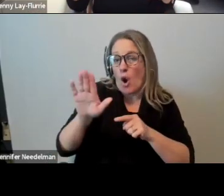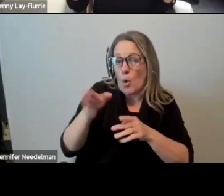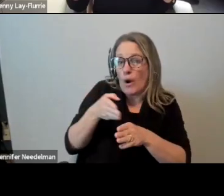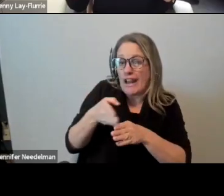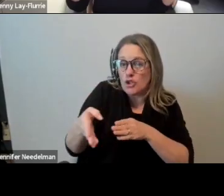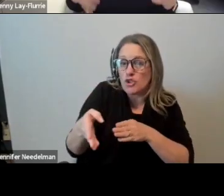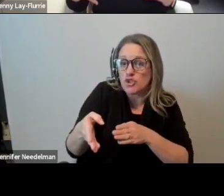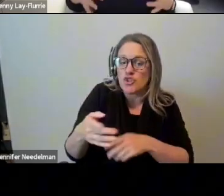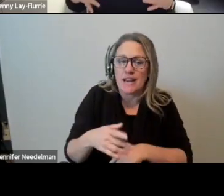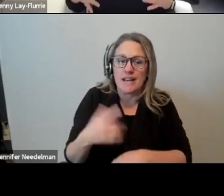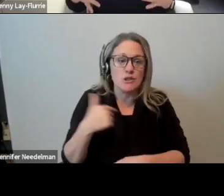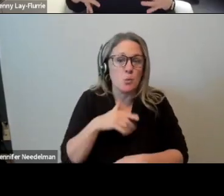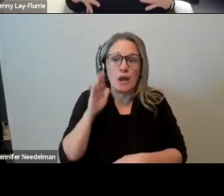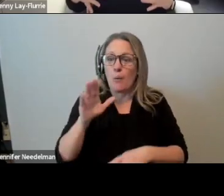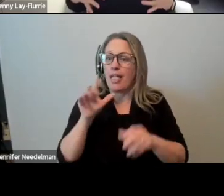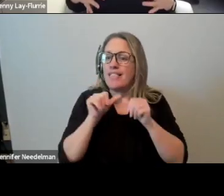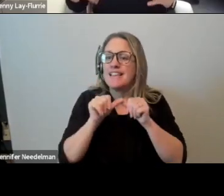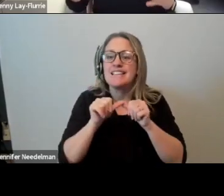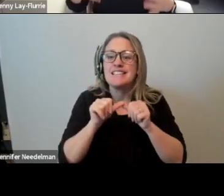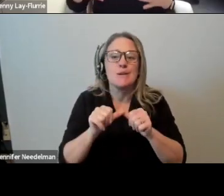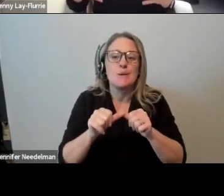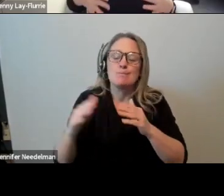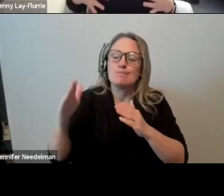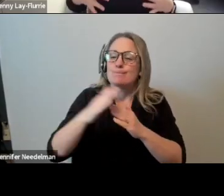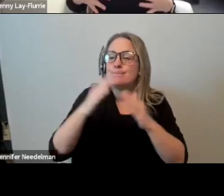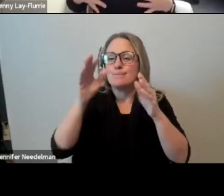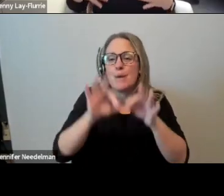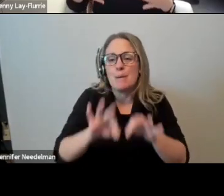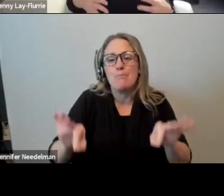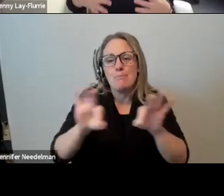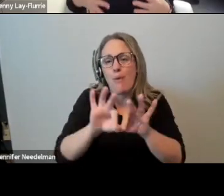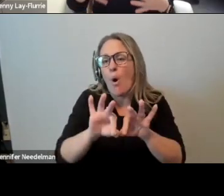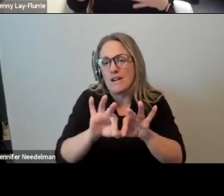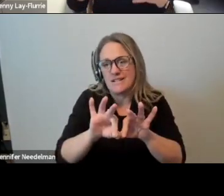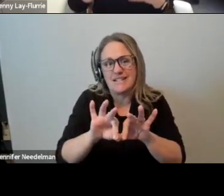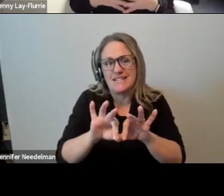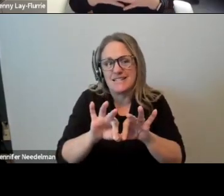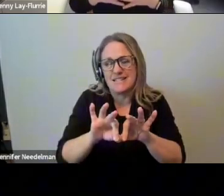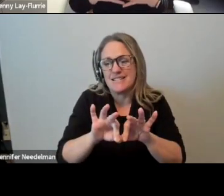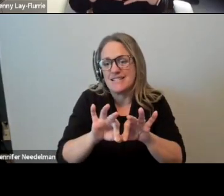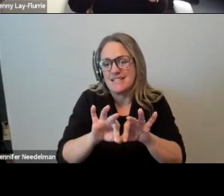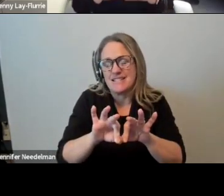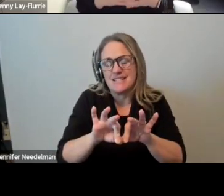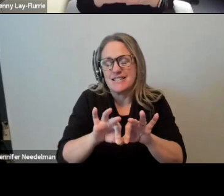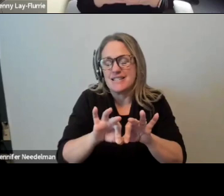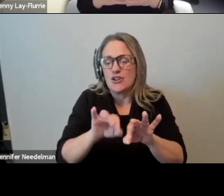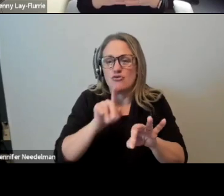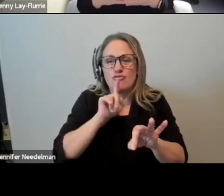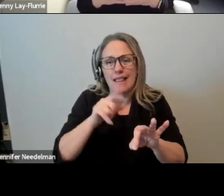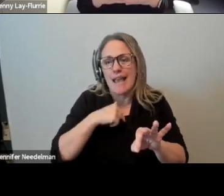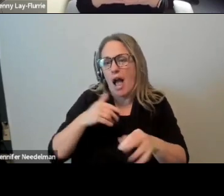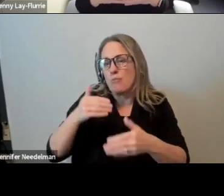one of the most important things that I think and why I've really am just so grateful to be a part of this community,